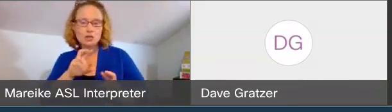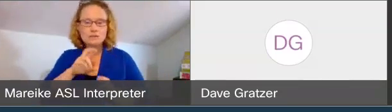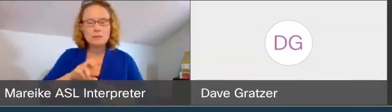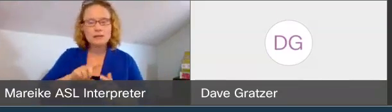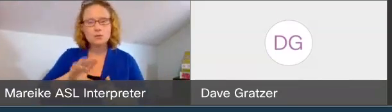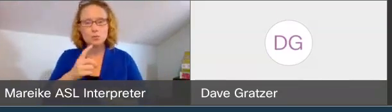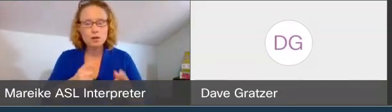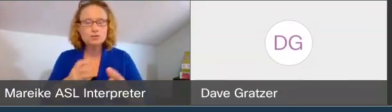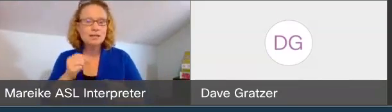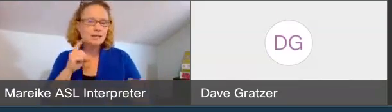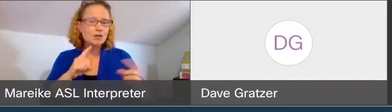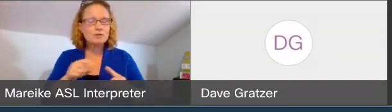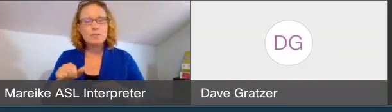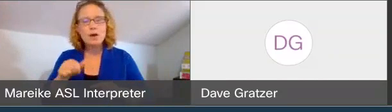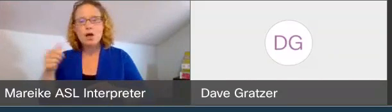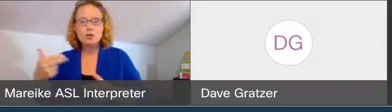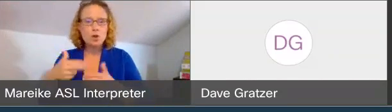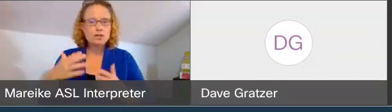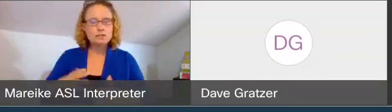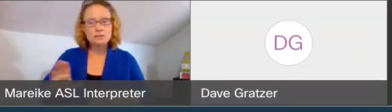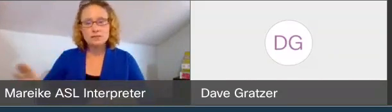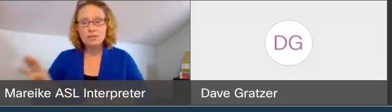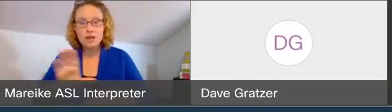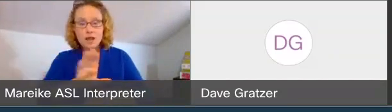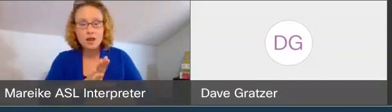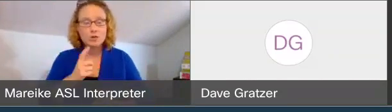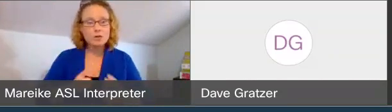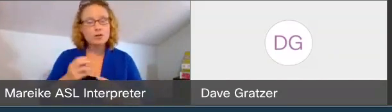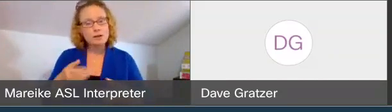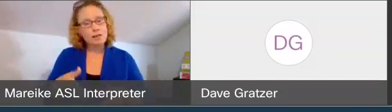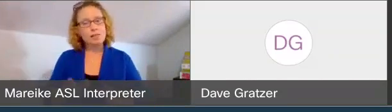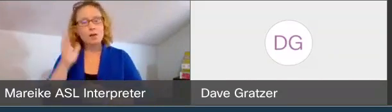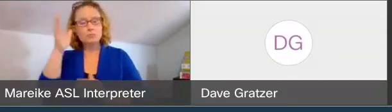from the other participants, what their questions are, and to allow our presenters to drill down